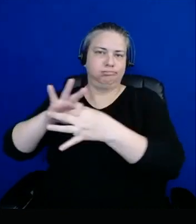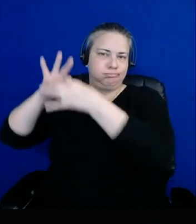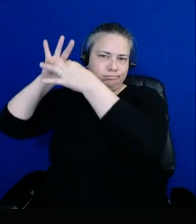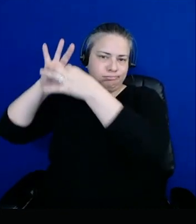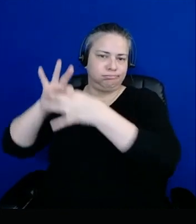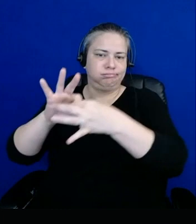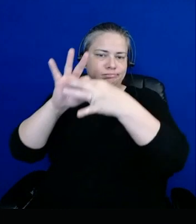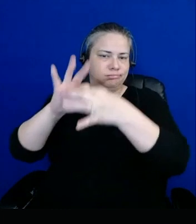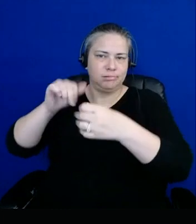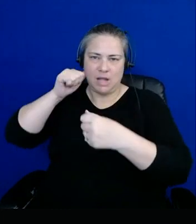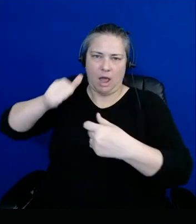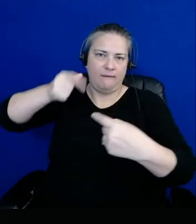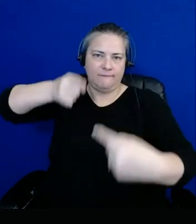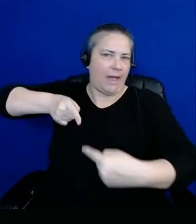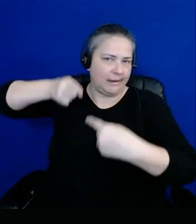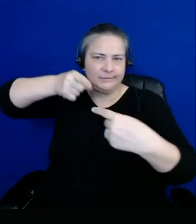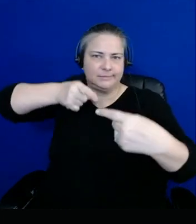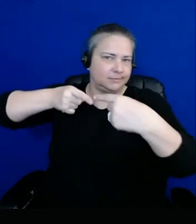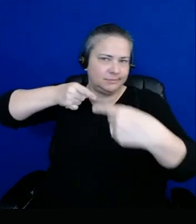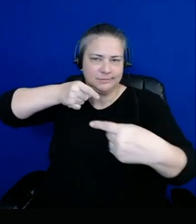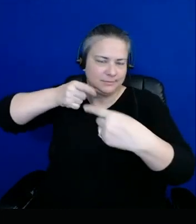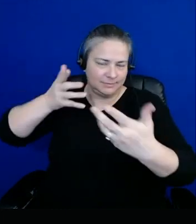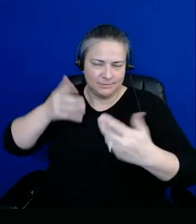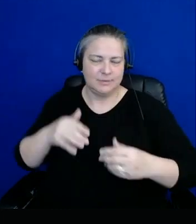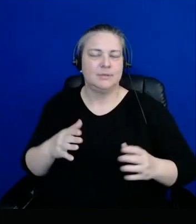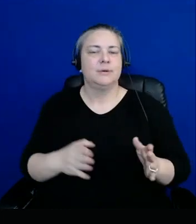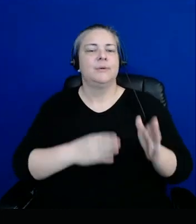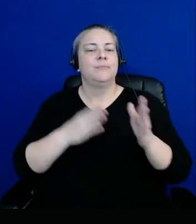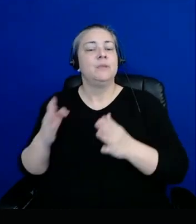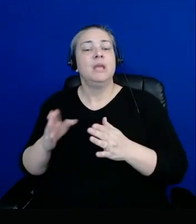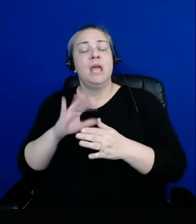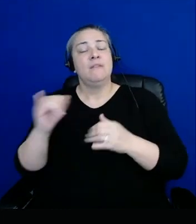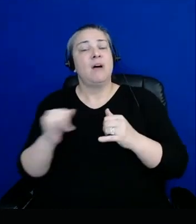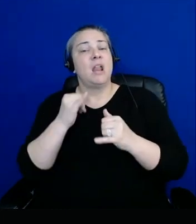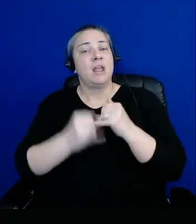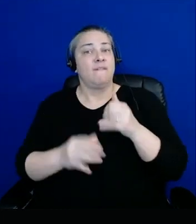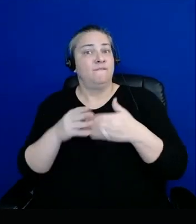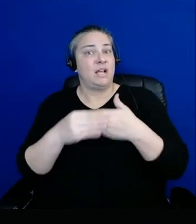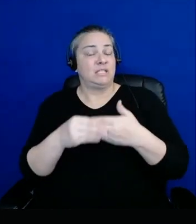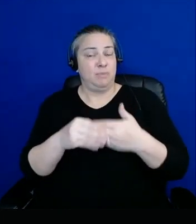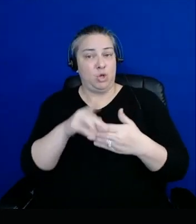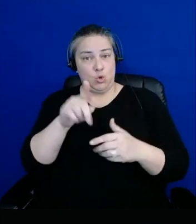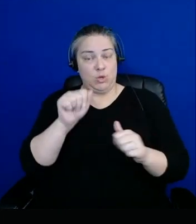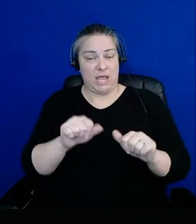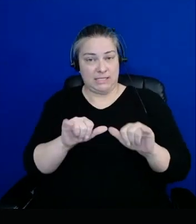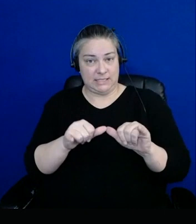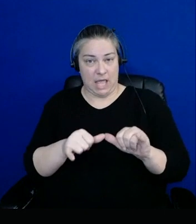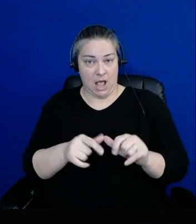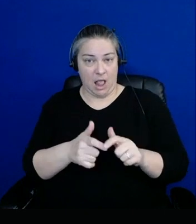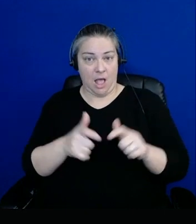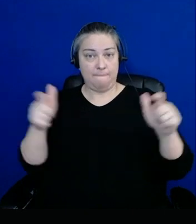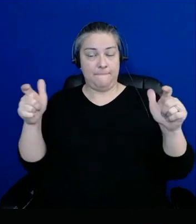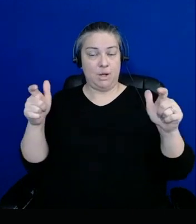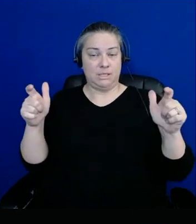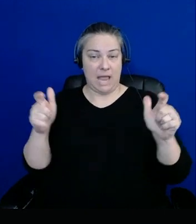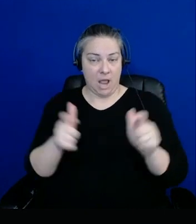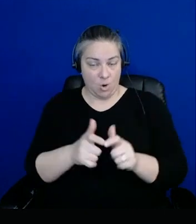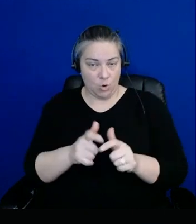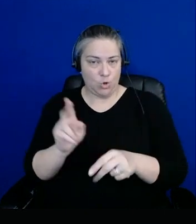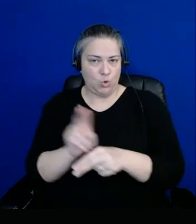And finally, flexibility means that you're capable of scaling up or scaling down usage, and regularly monitoring and metering and auditing,